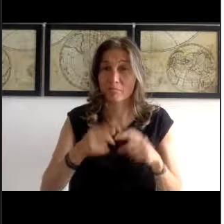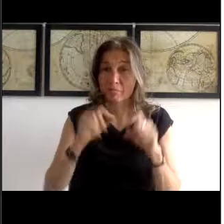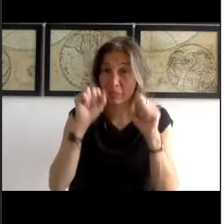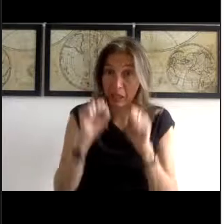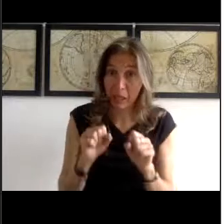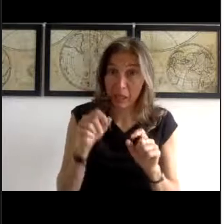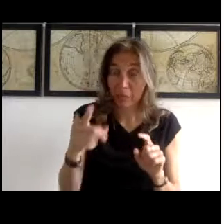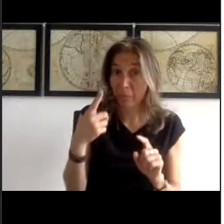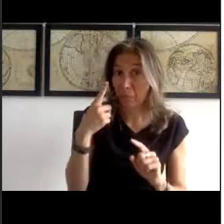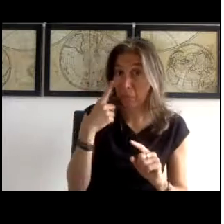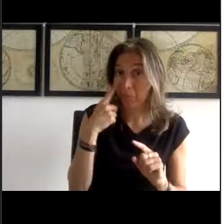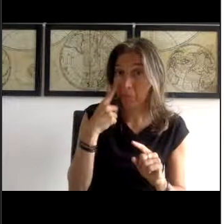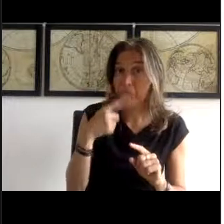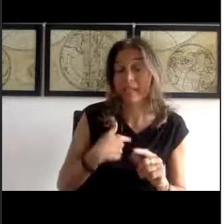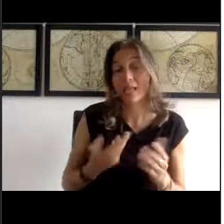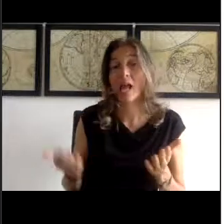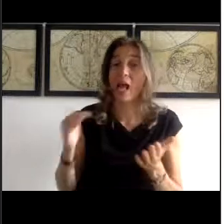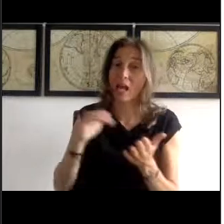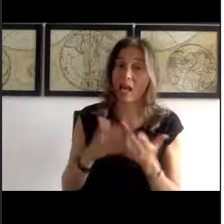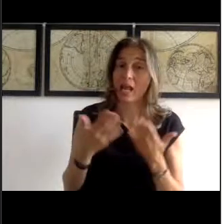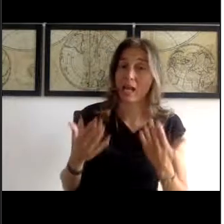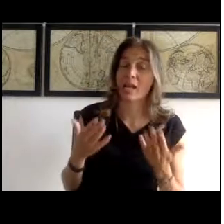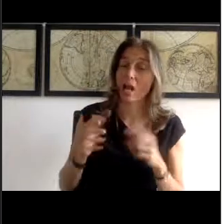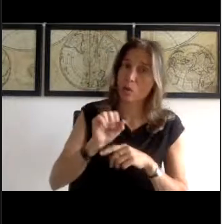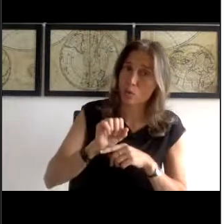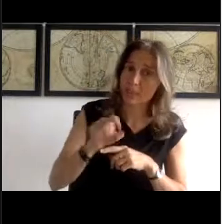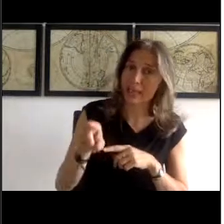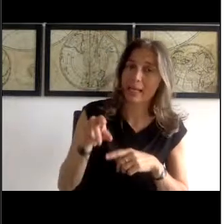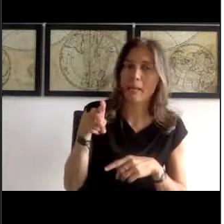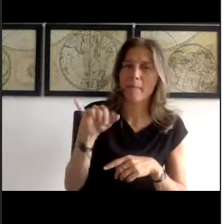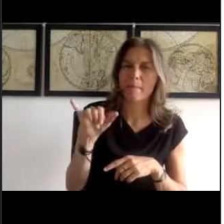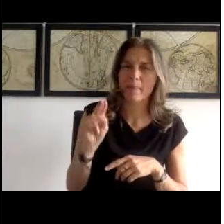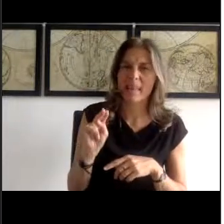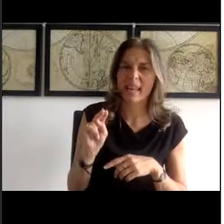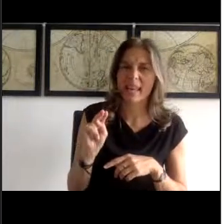The situation of students with disabilities has been improving